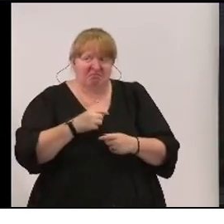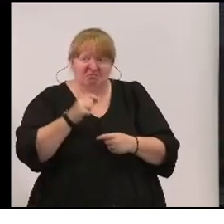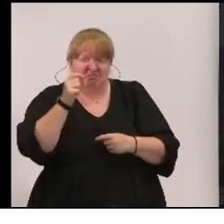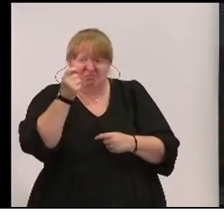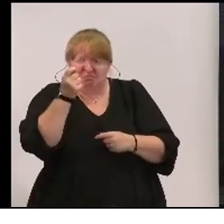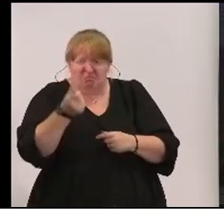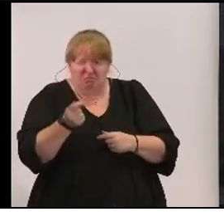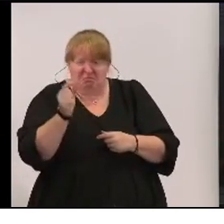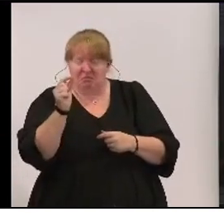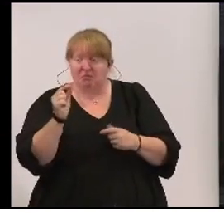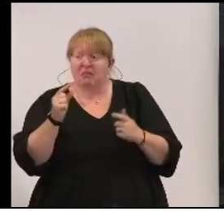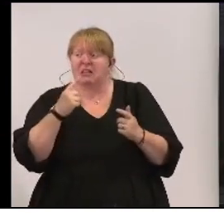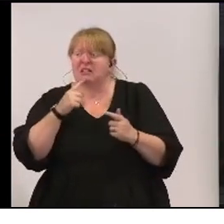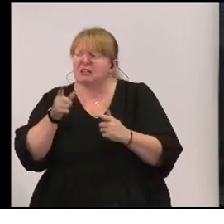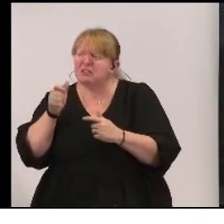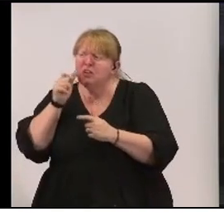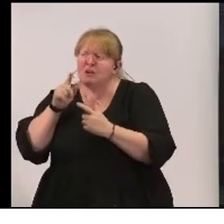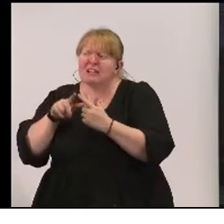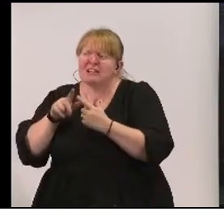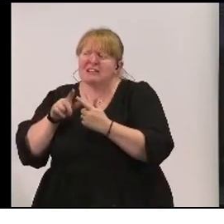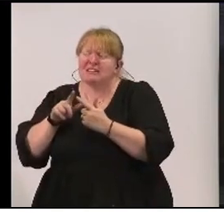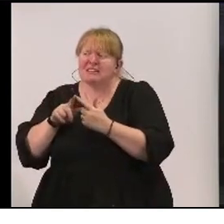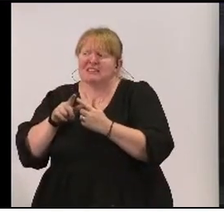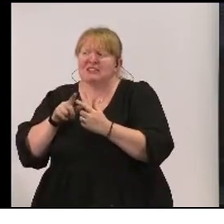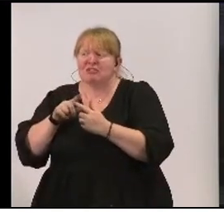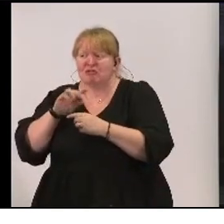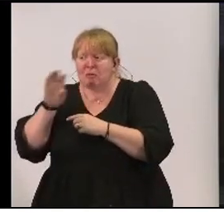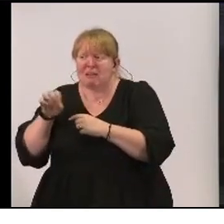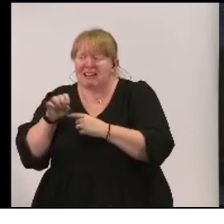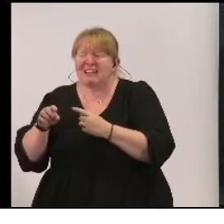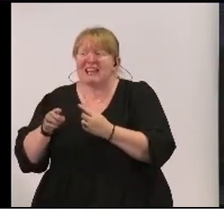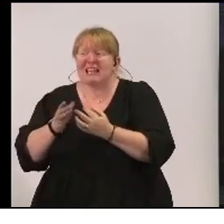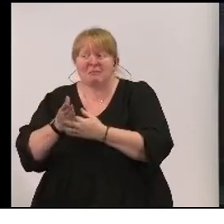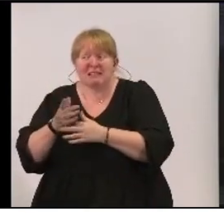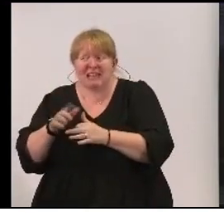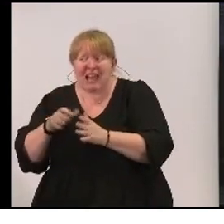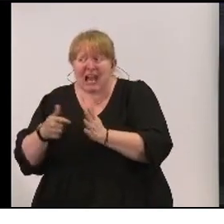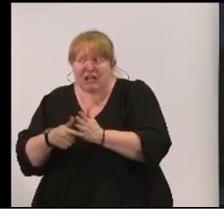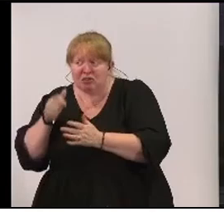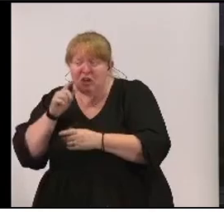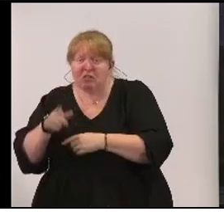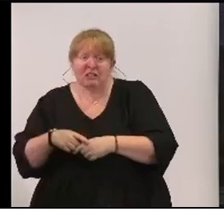“What do you know about the European Accessibility Act?" “Even nothing.” And they said, “well, we've got news for you.